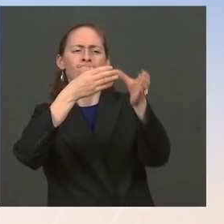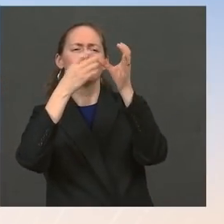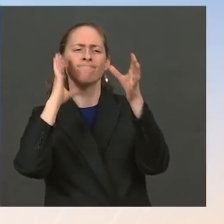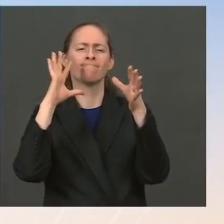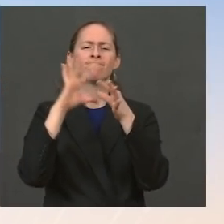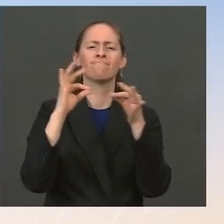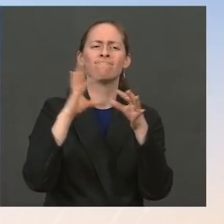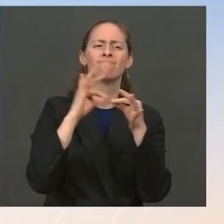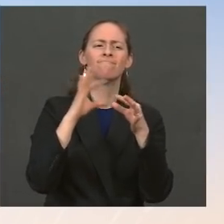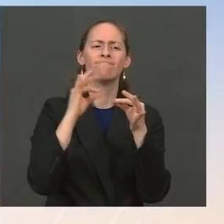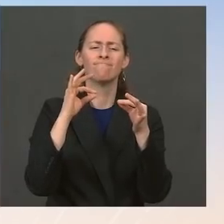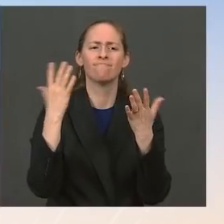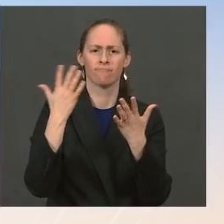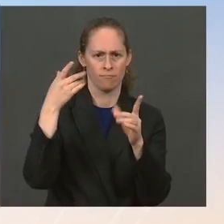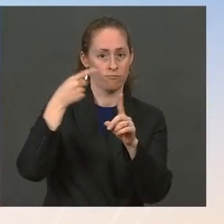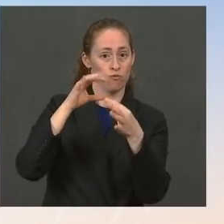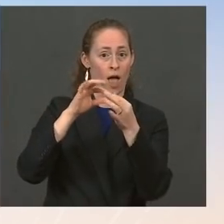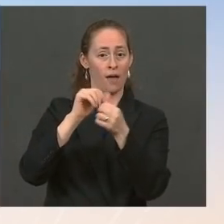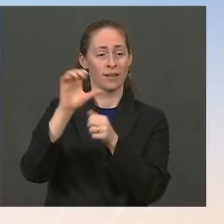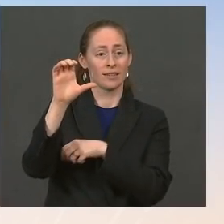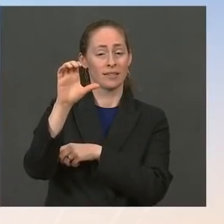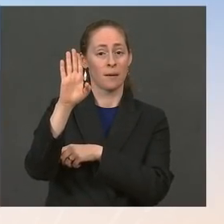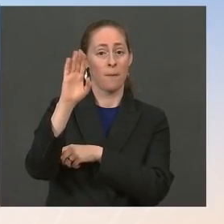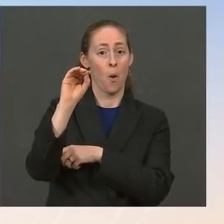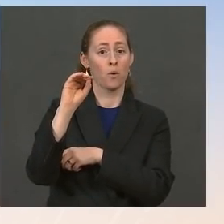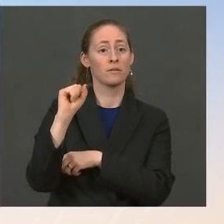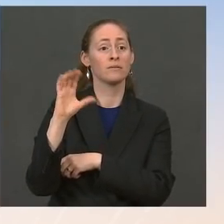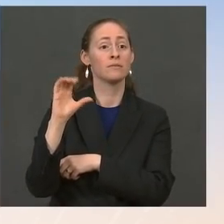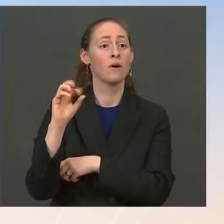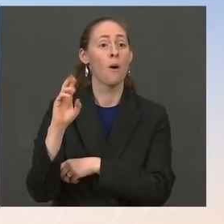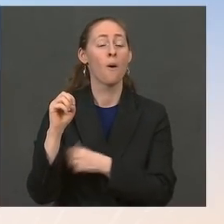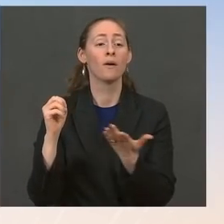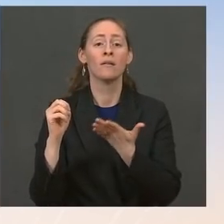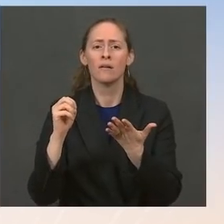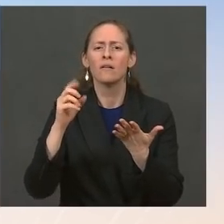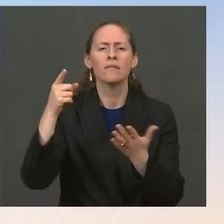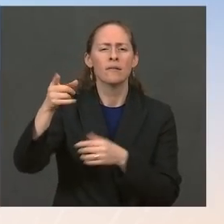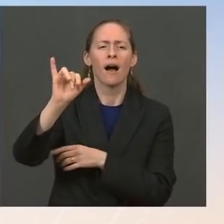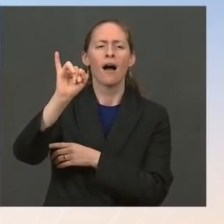have pointed to is that IRS -- IRS enforcement is not something